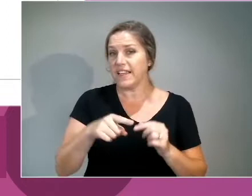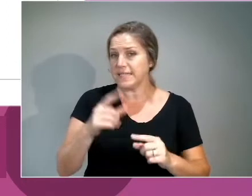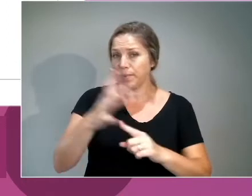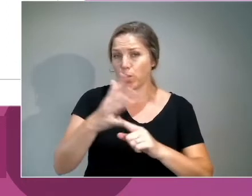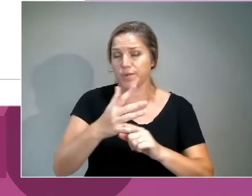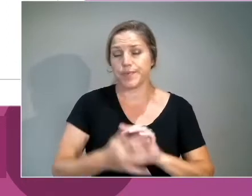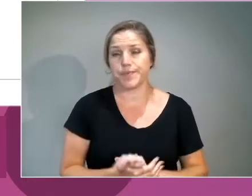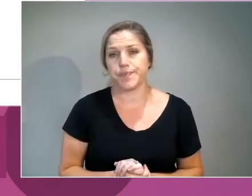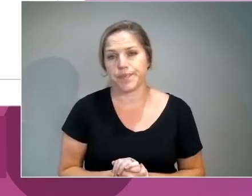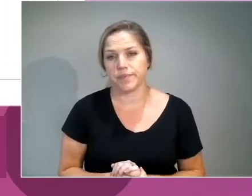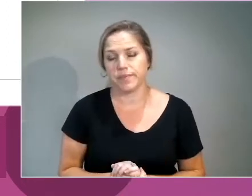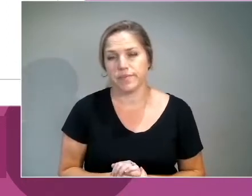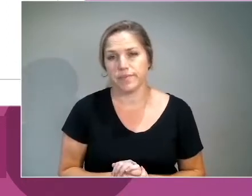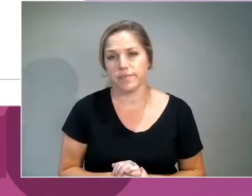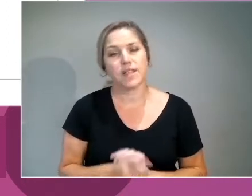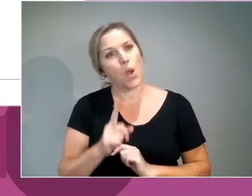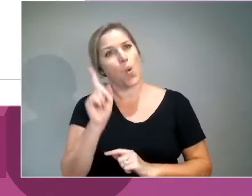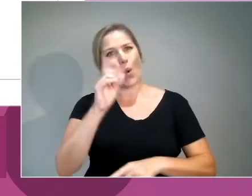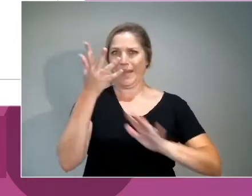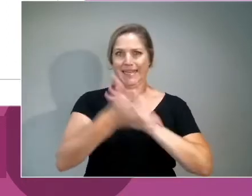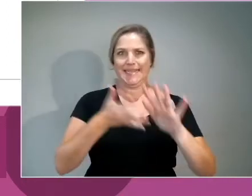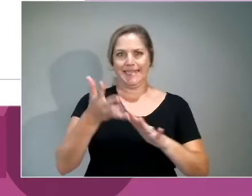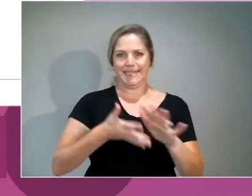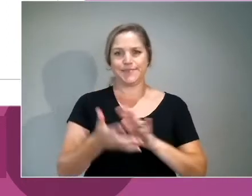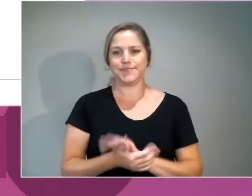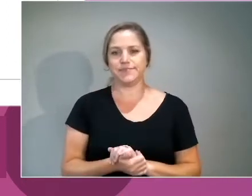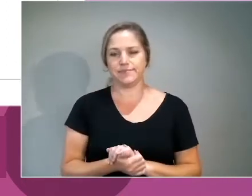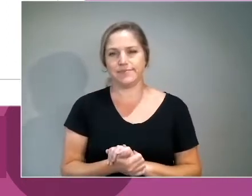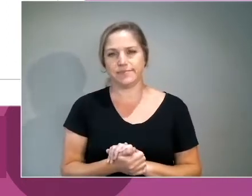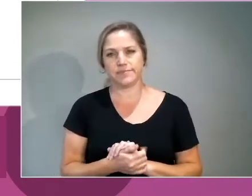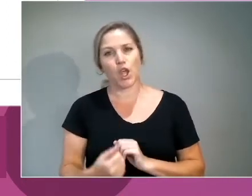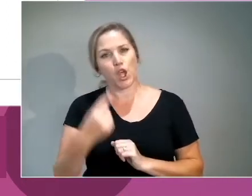a contributing life mean from the perspective of the commission and in particular, our focus on